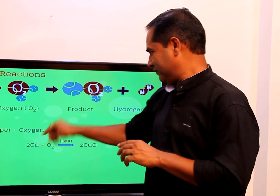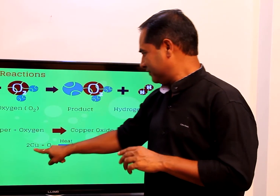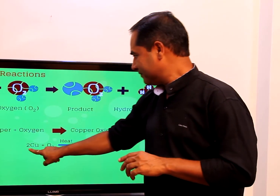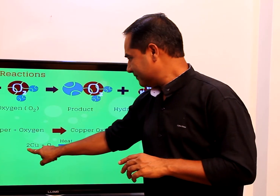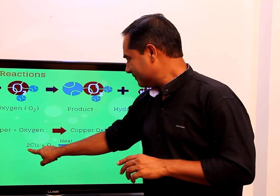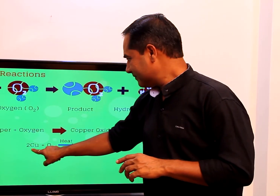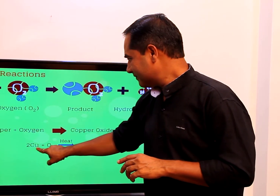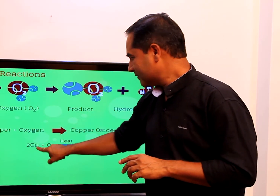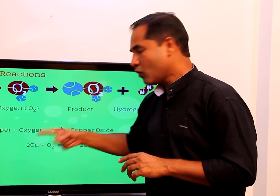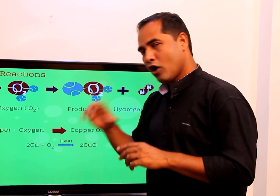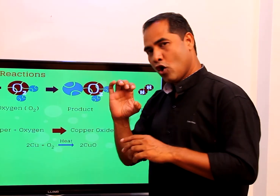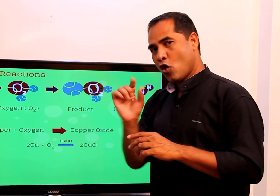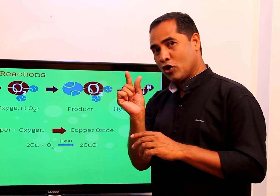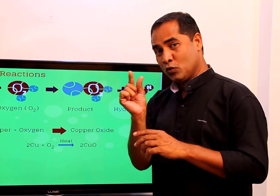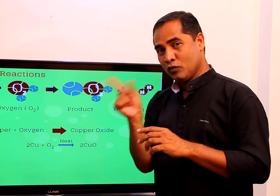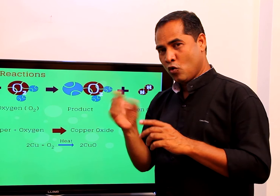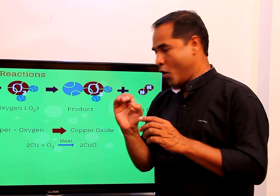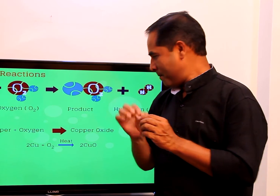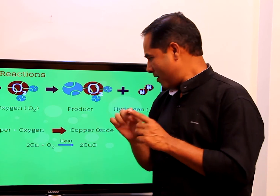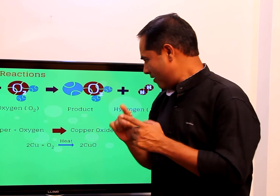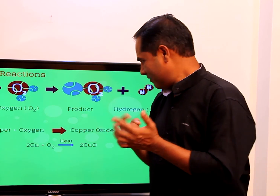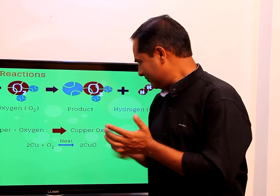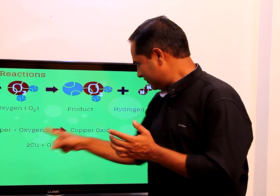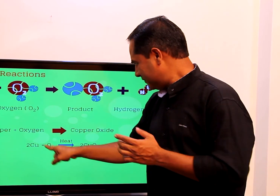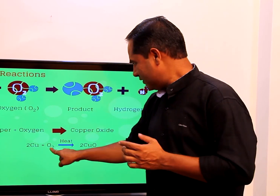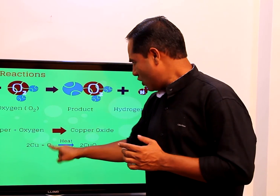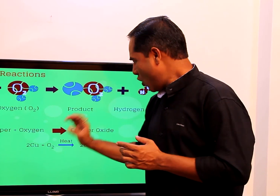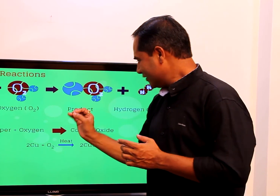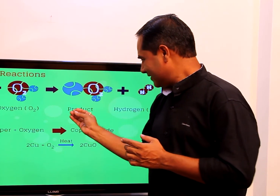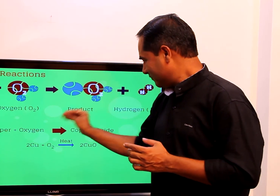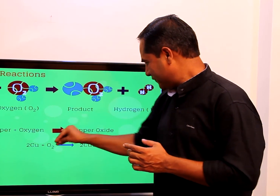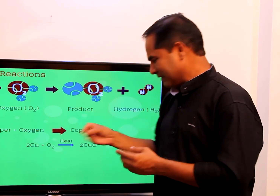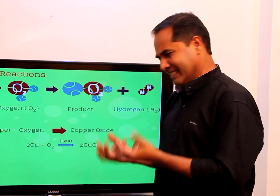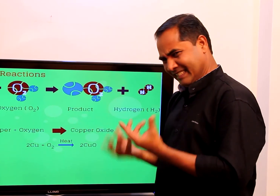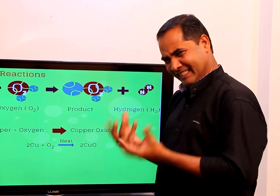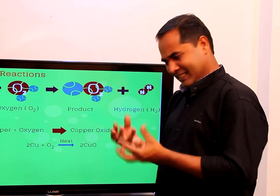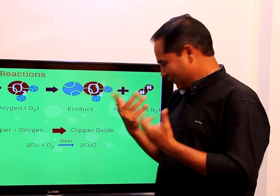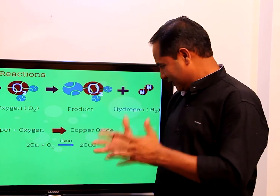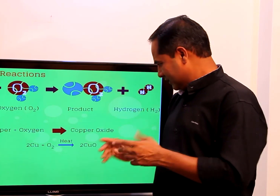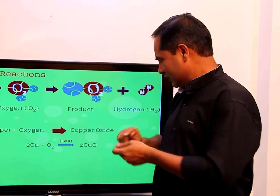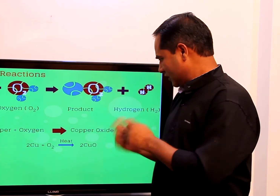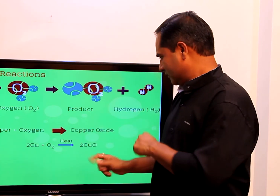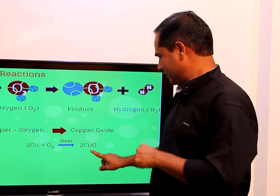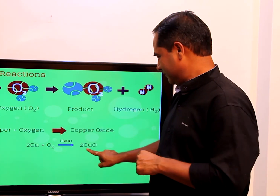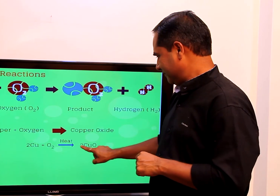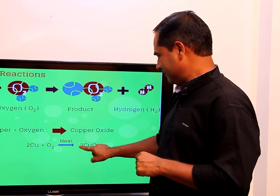That's the chemical reaction. So, 2Cu which is copper plus oxygen 2